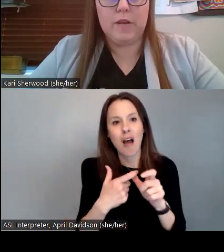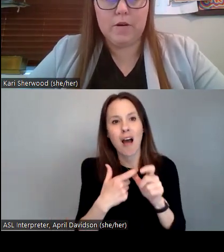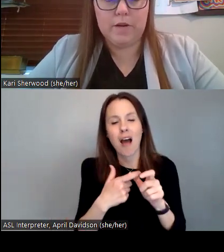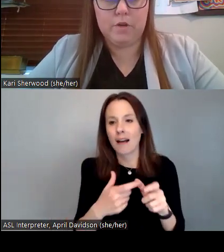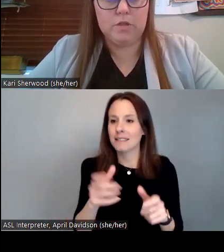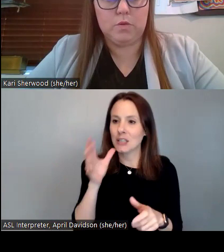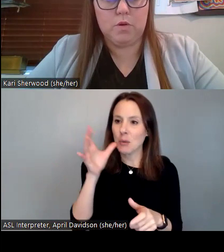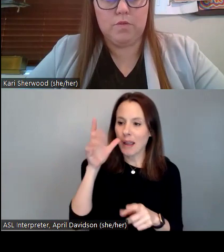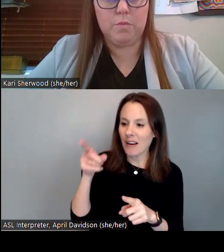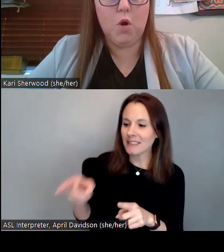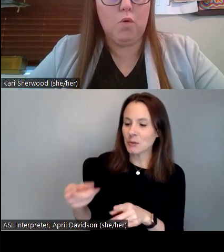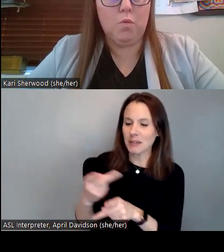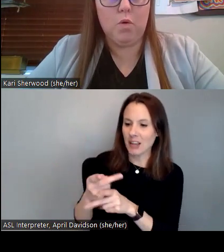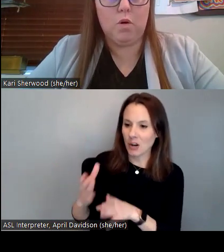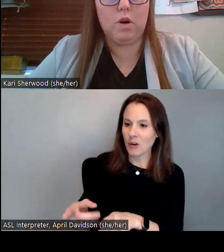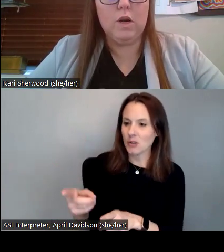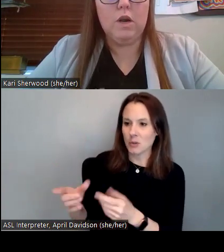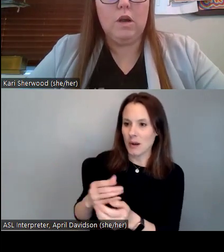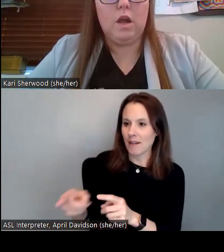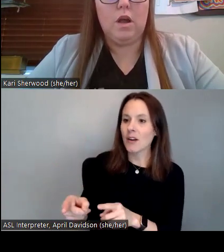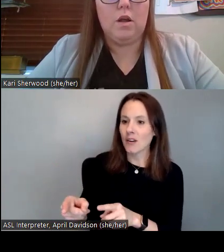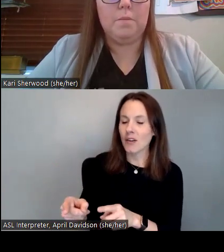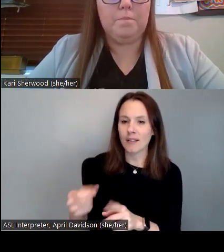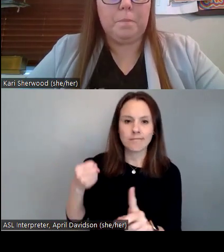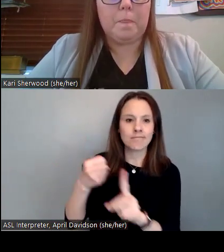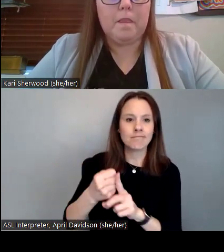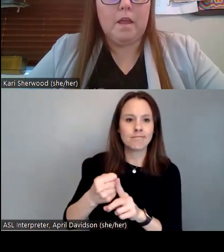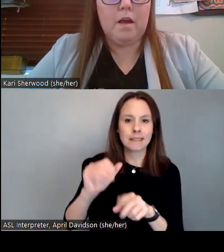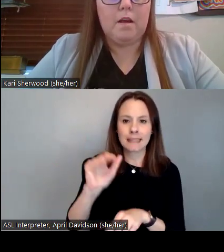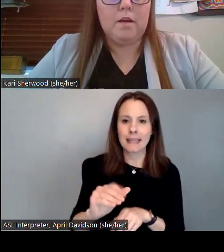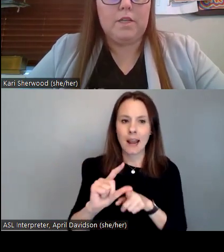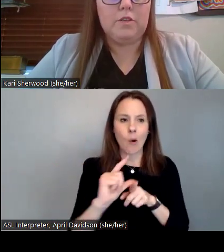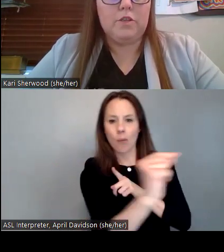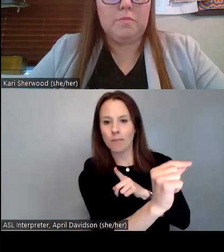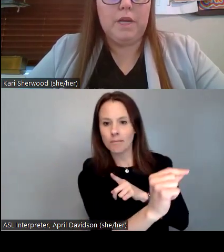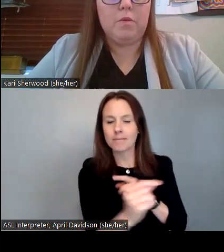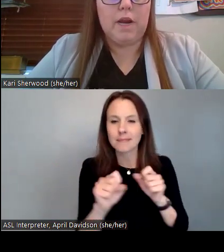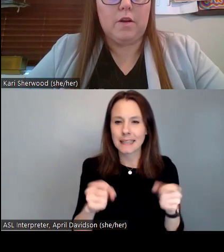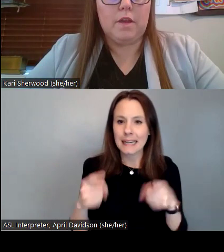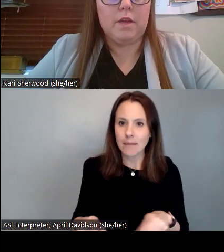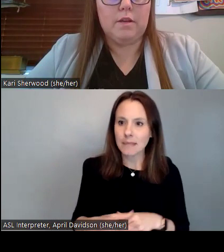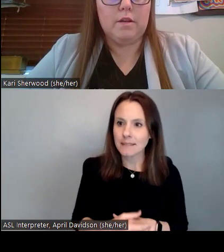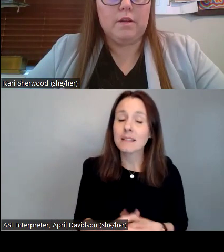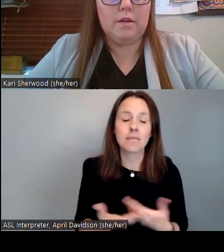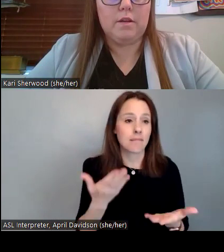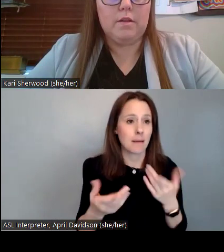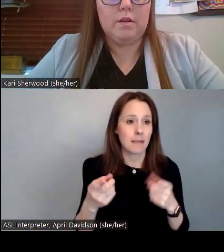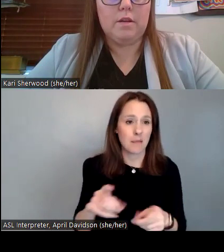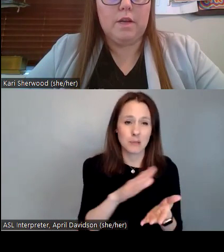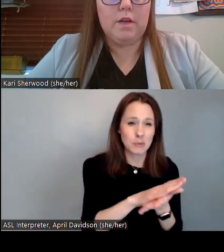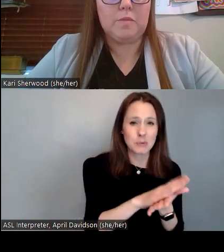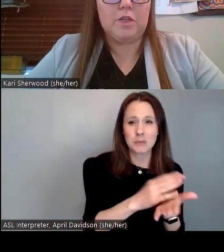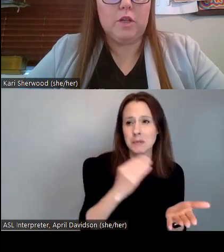caregivers or from home and just being aware that, you know, especially